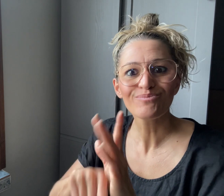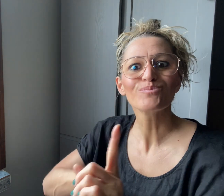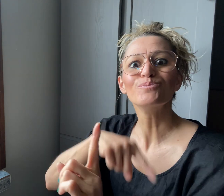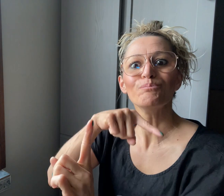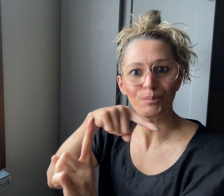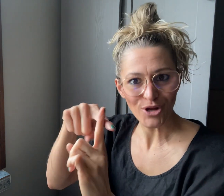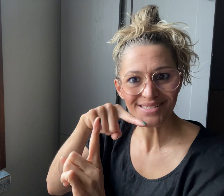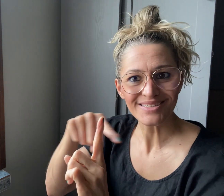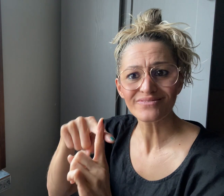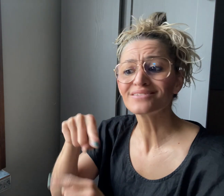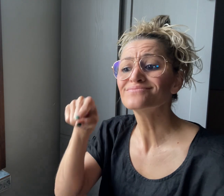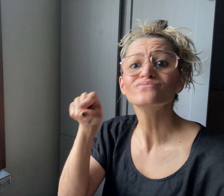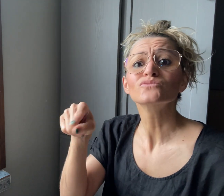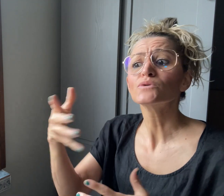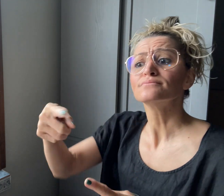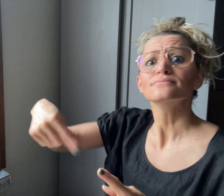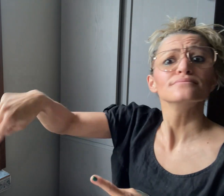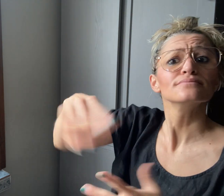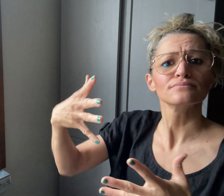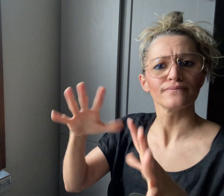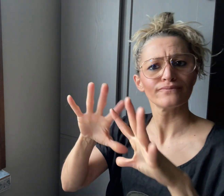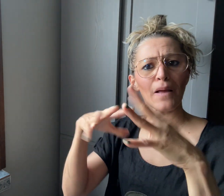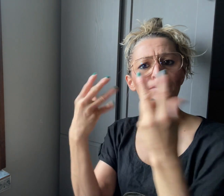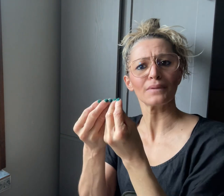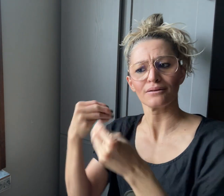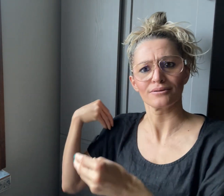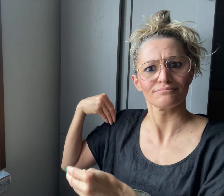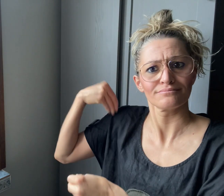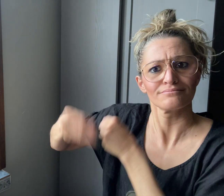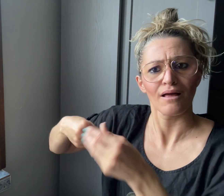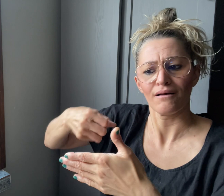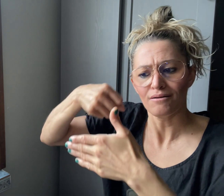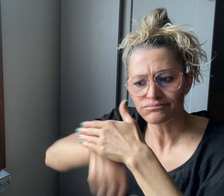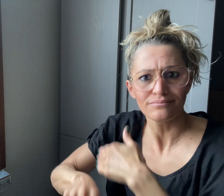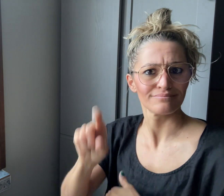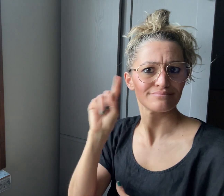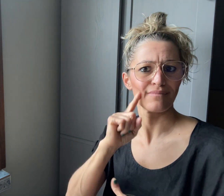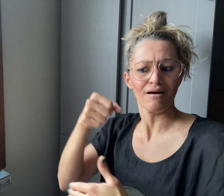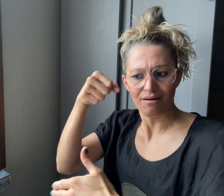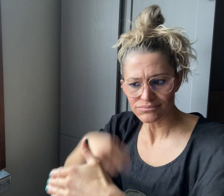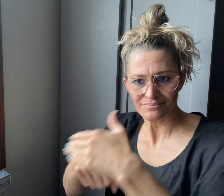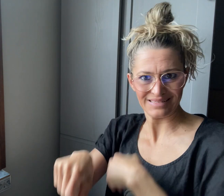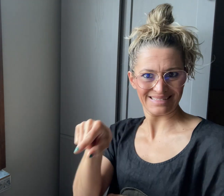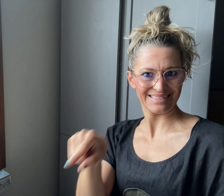that is passed on to offsprings".